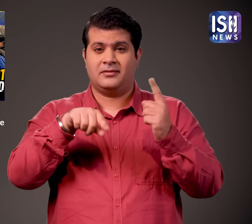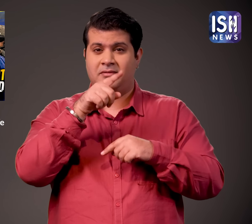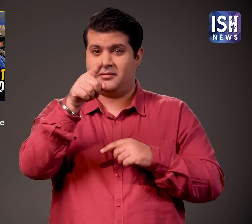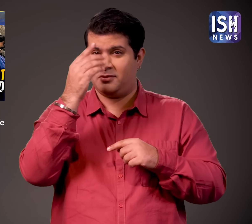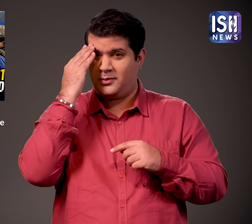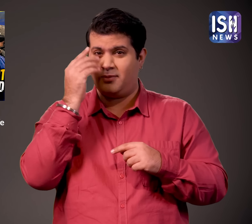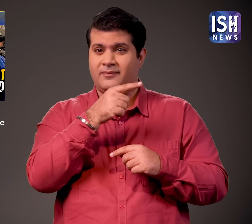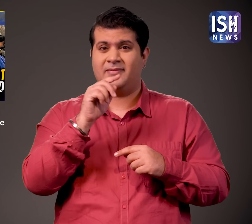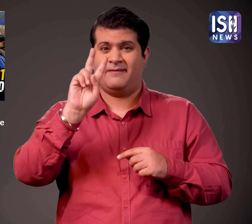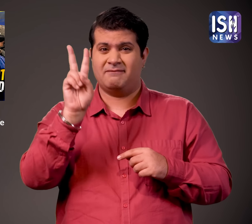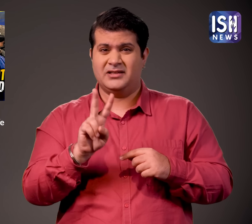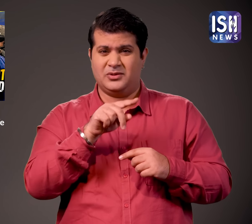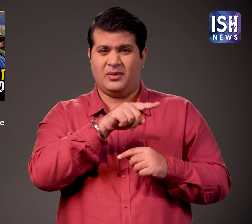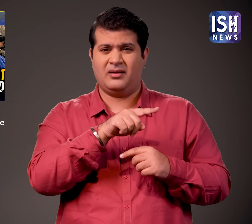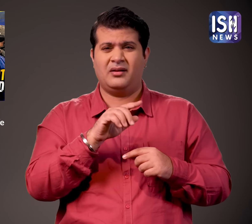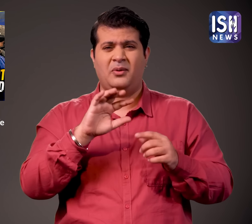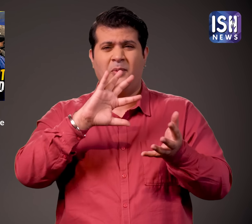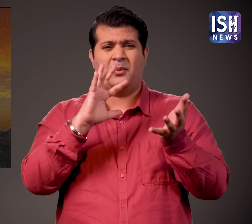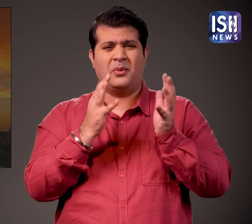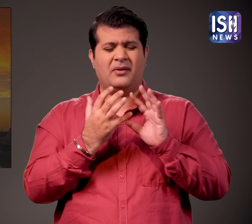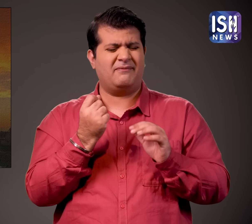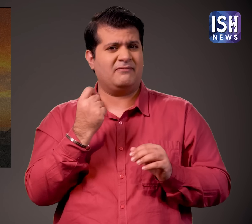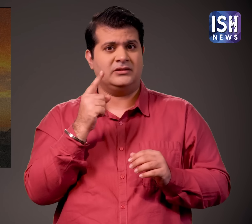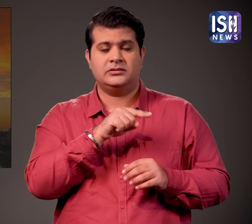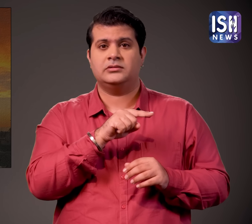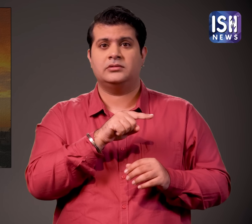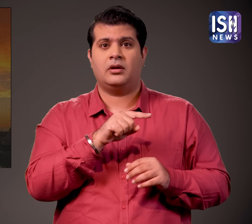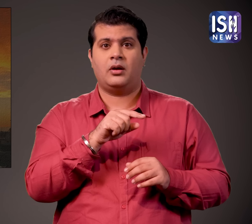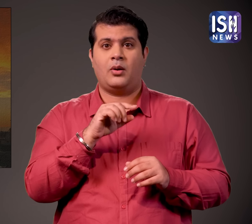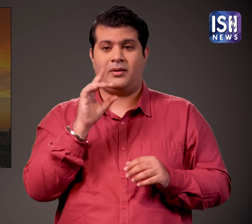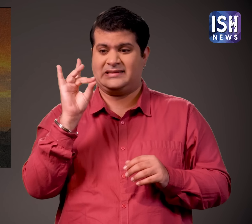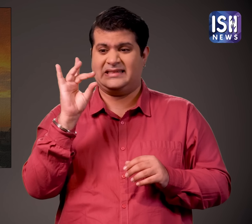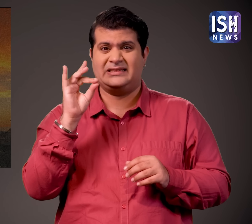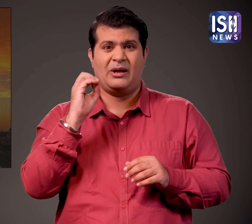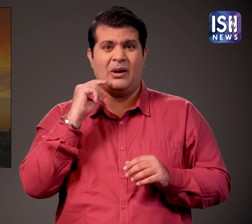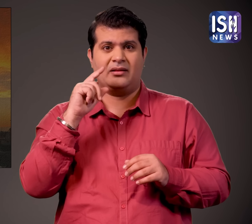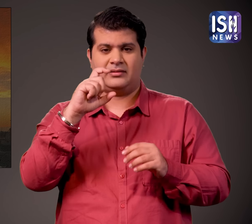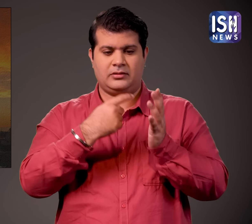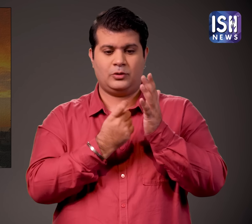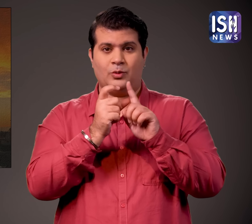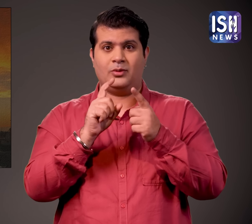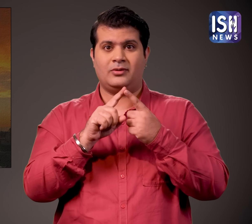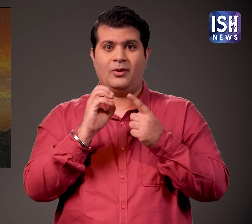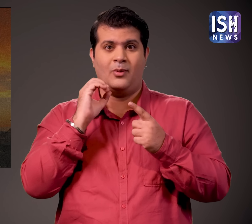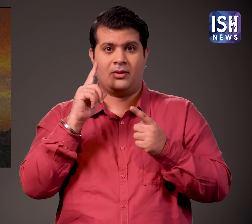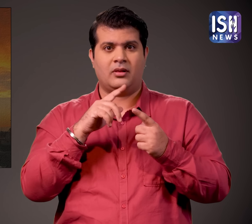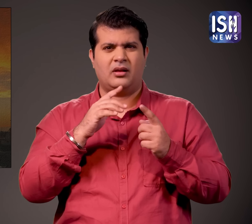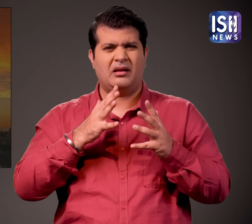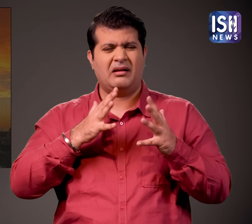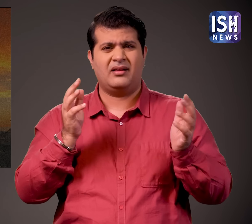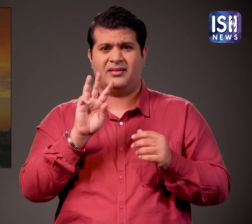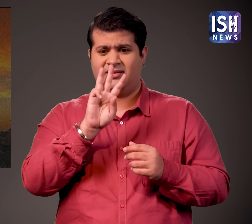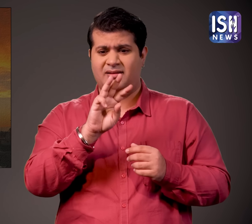If you don’t know, Venezuela has the largest crude oil reserves in the world,